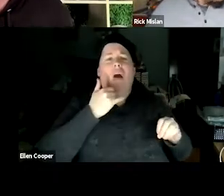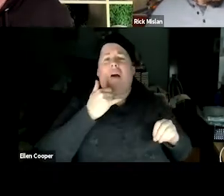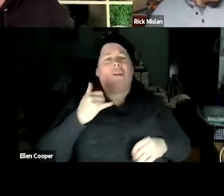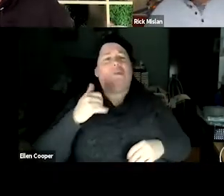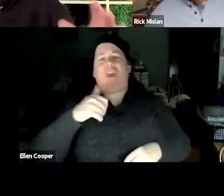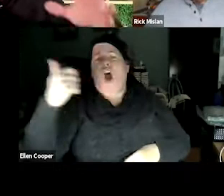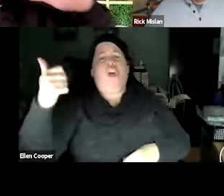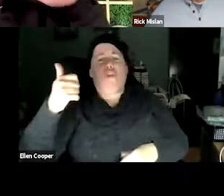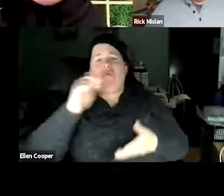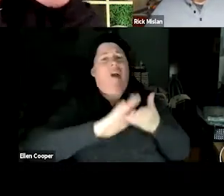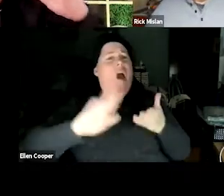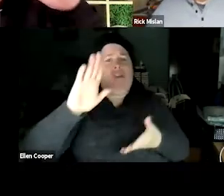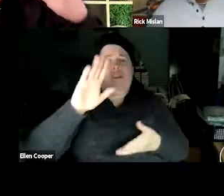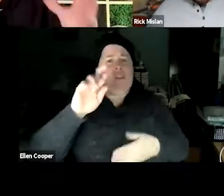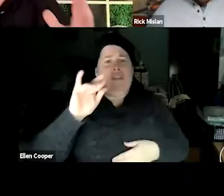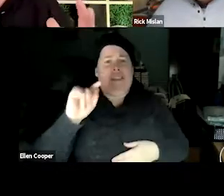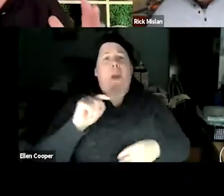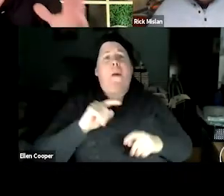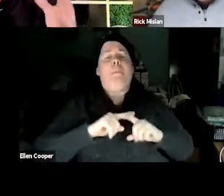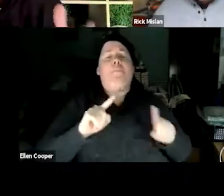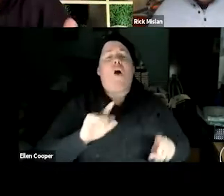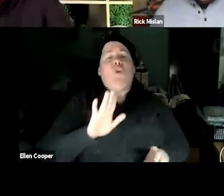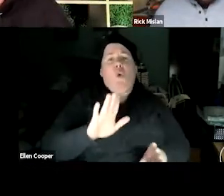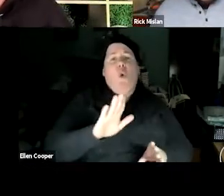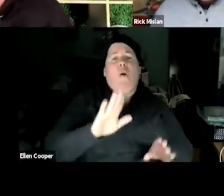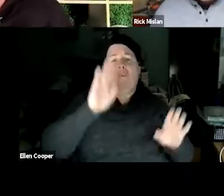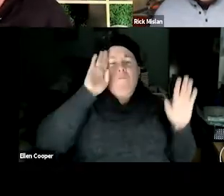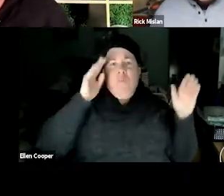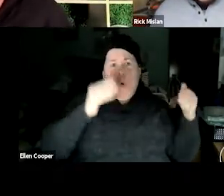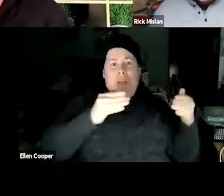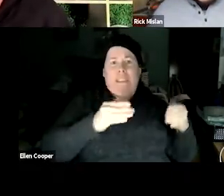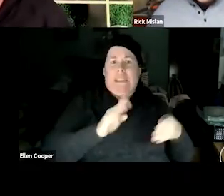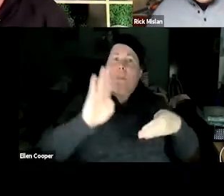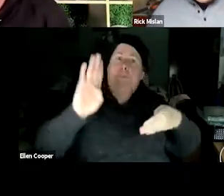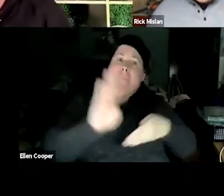but you can bring a thought discipline to what is the business side of cyber and